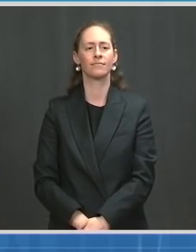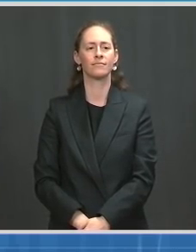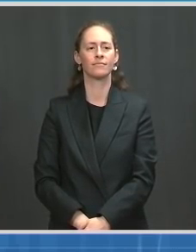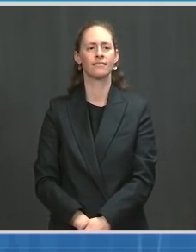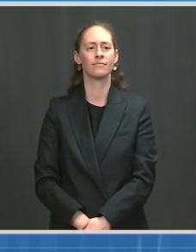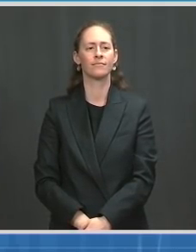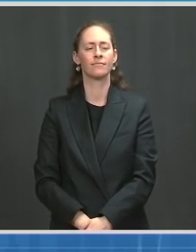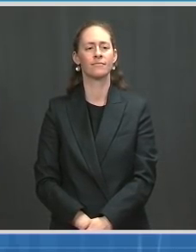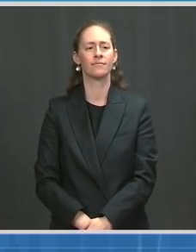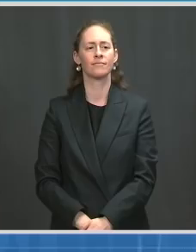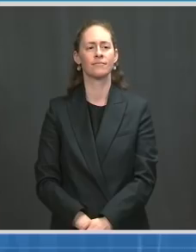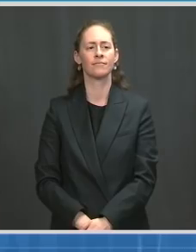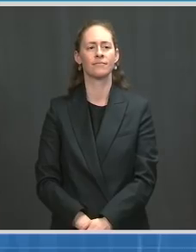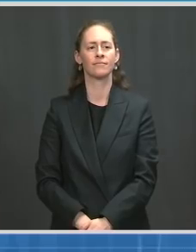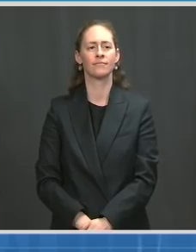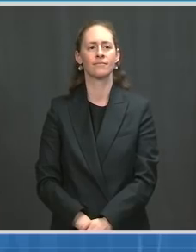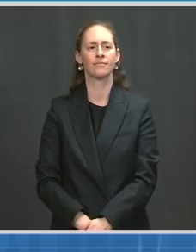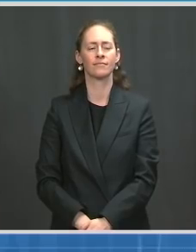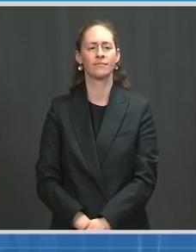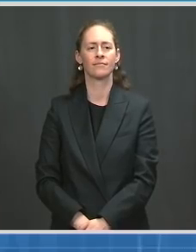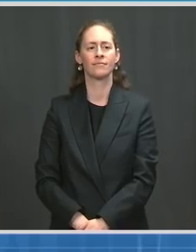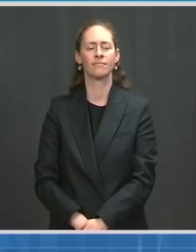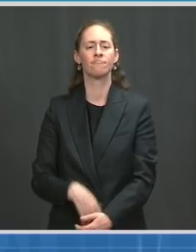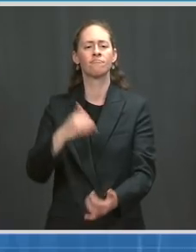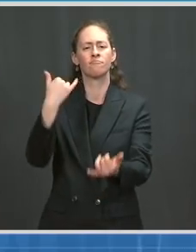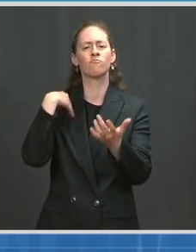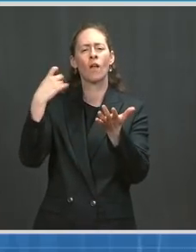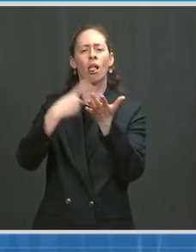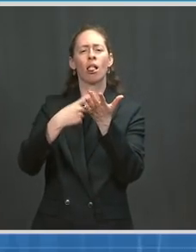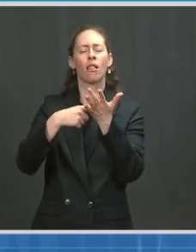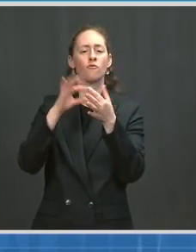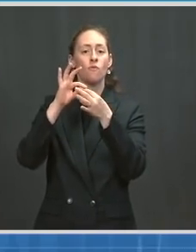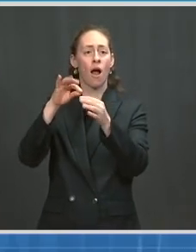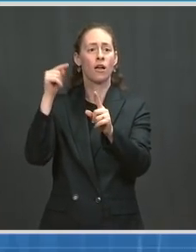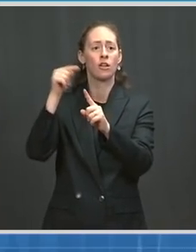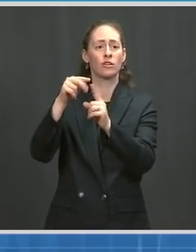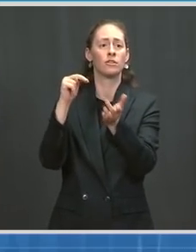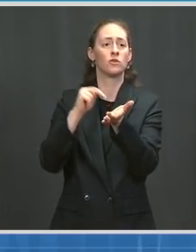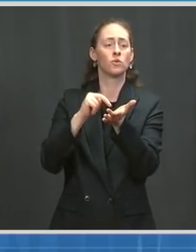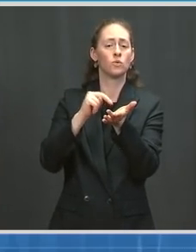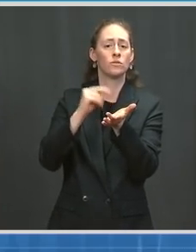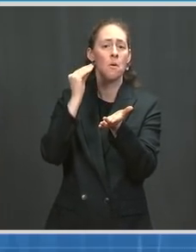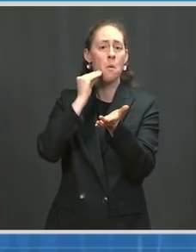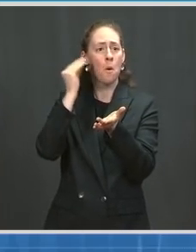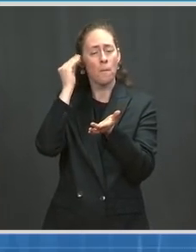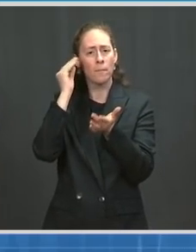in those who are either vaccinated or unvaccinated, we see a very interesting phenomenon.